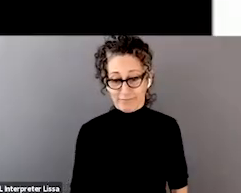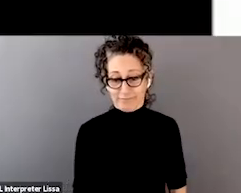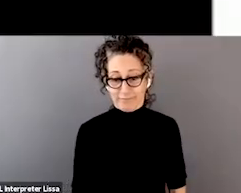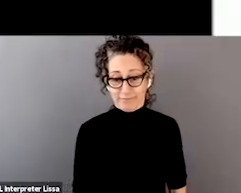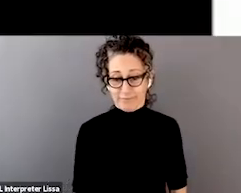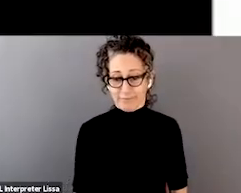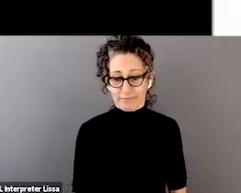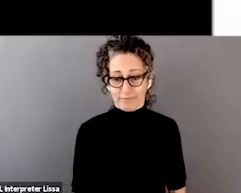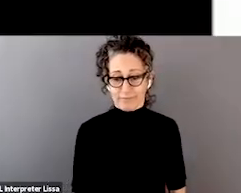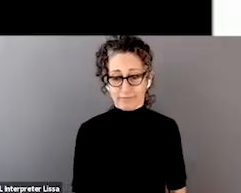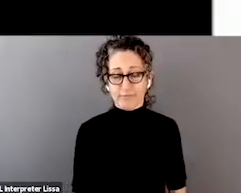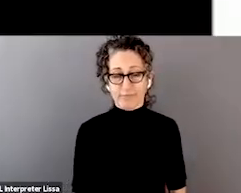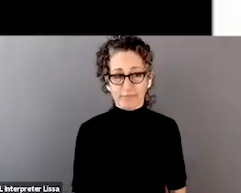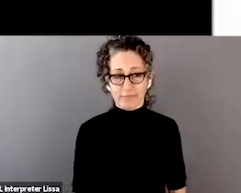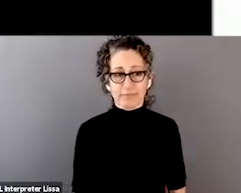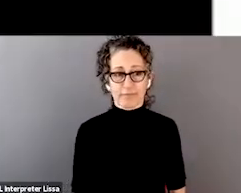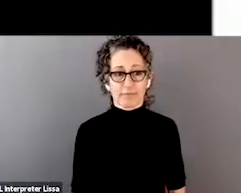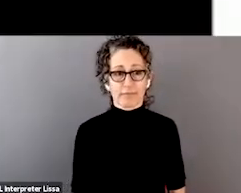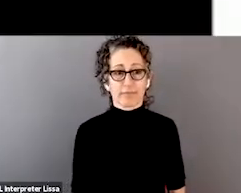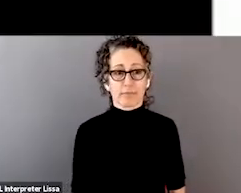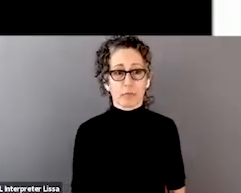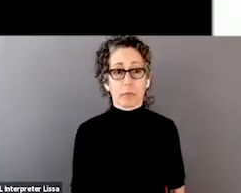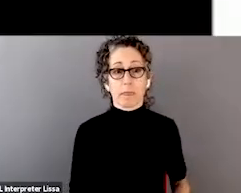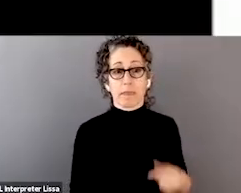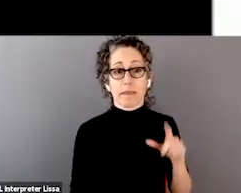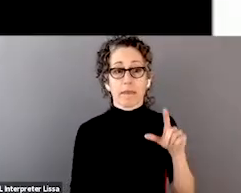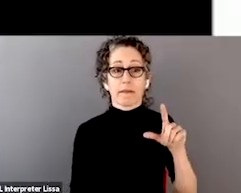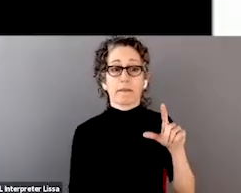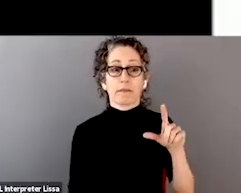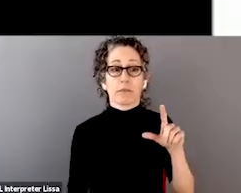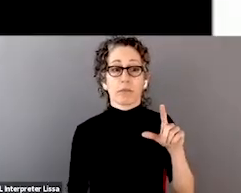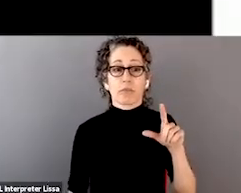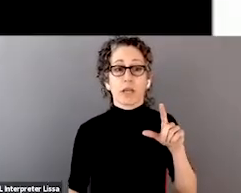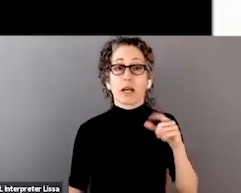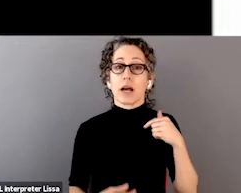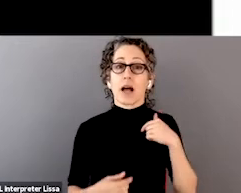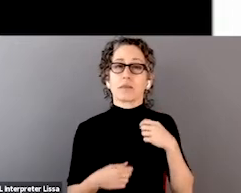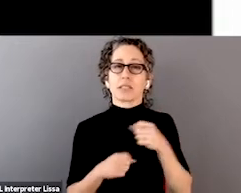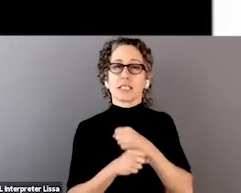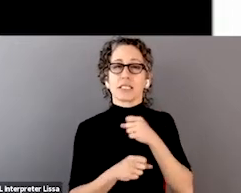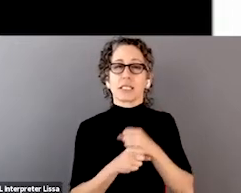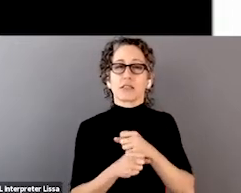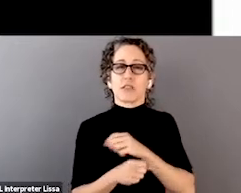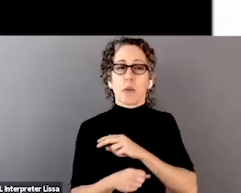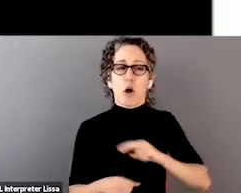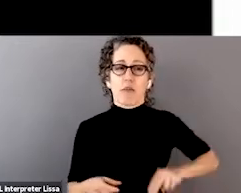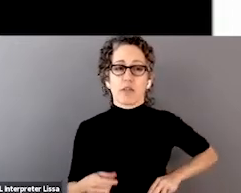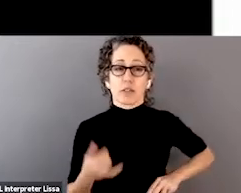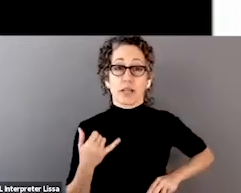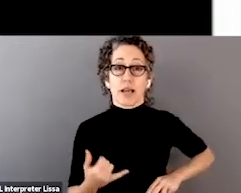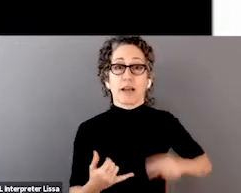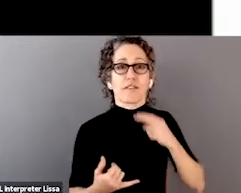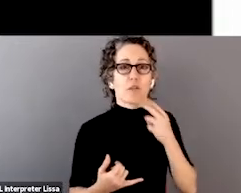I'm Lu Zhang from the Department of Statistics at Harvard. Today, I'm going to talk about my work, Floodgate--